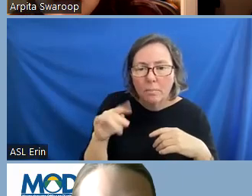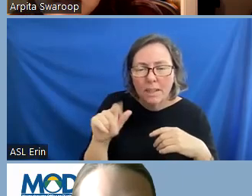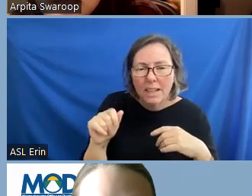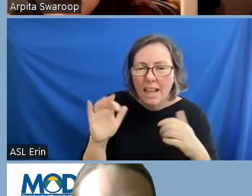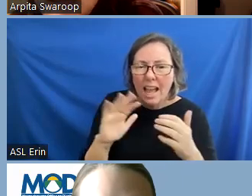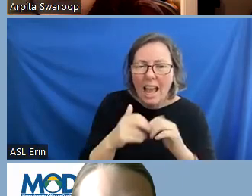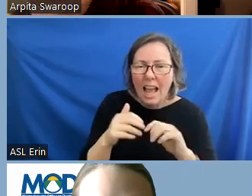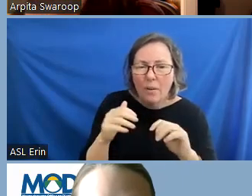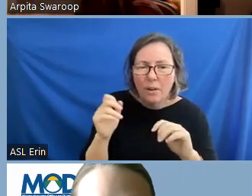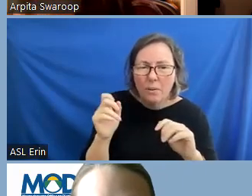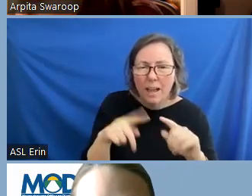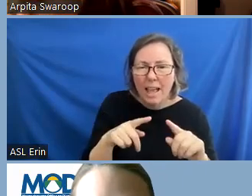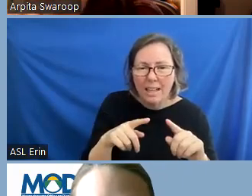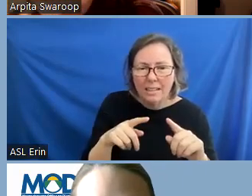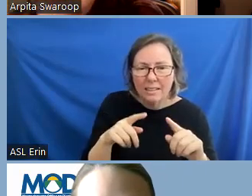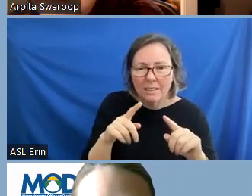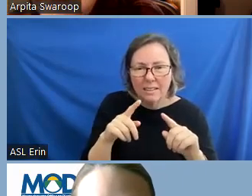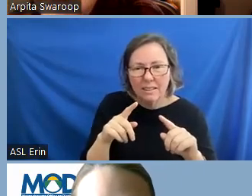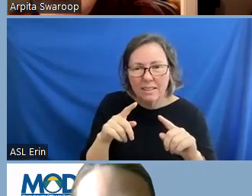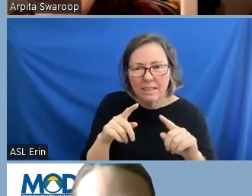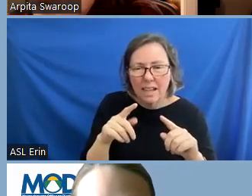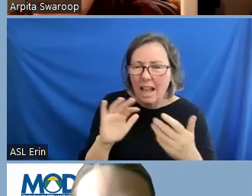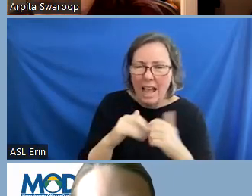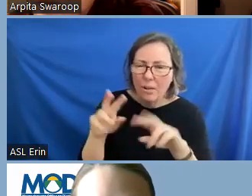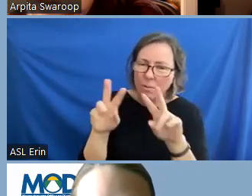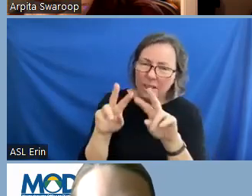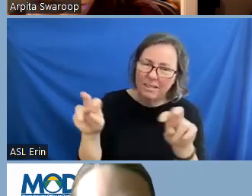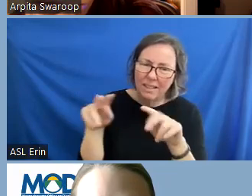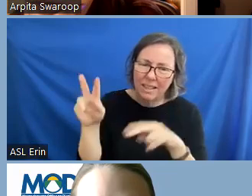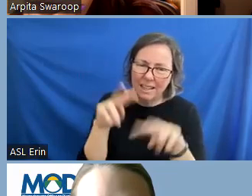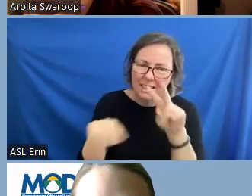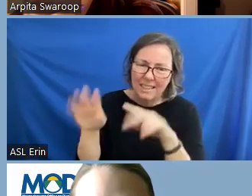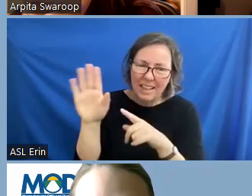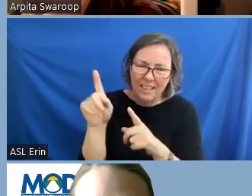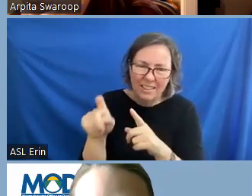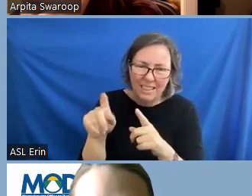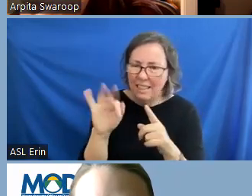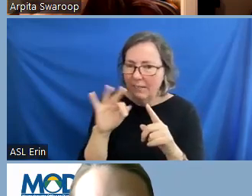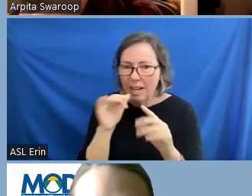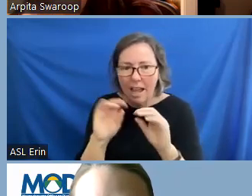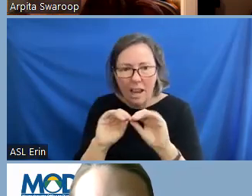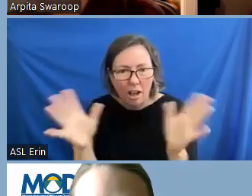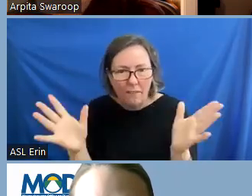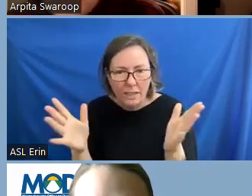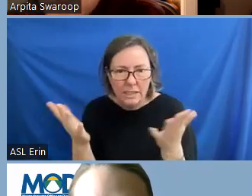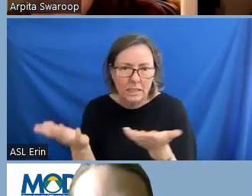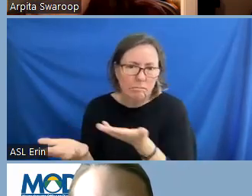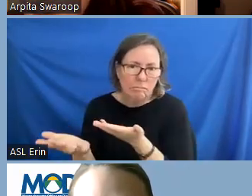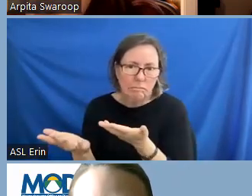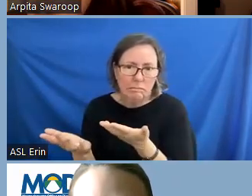How do I assess the need when it's not obvious that you know, what is it that